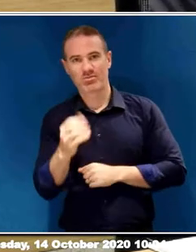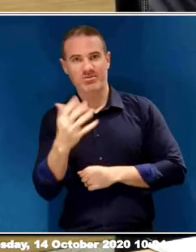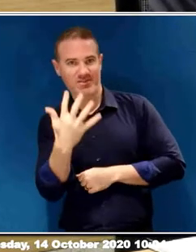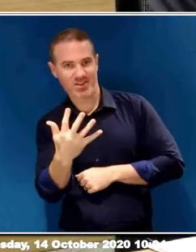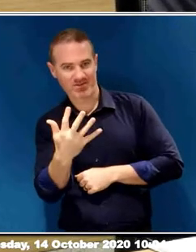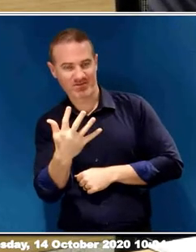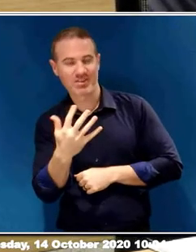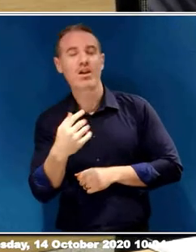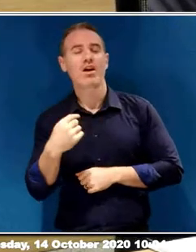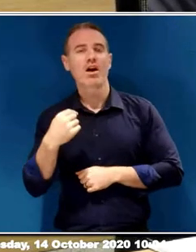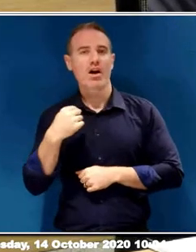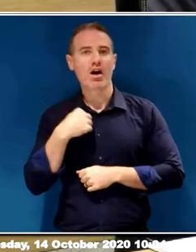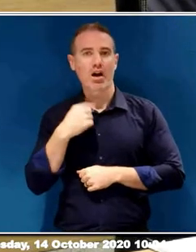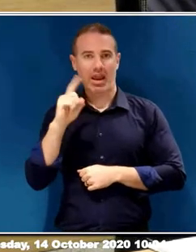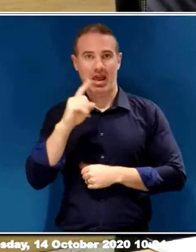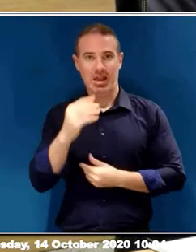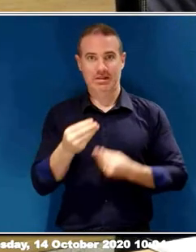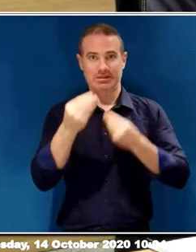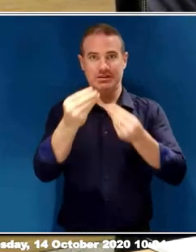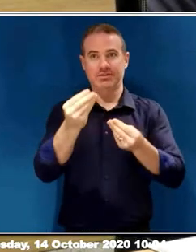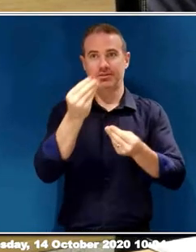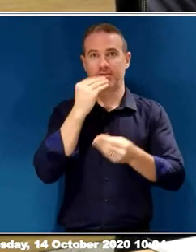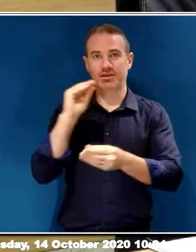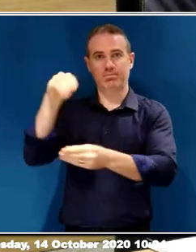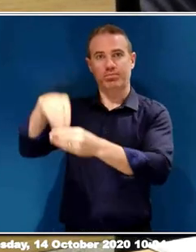marked as Exhibit 7.89.